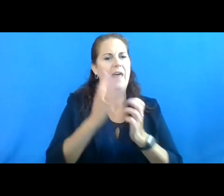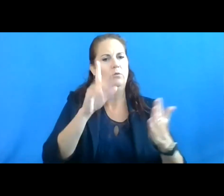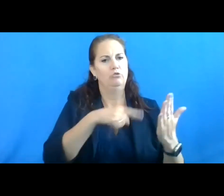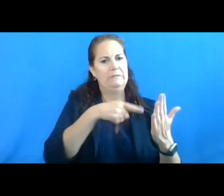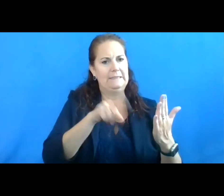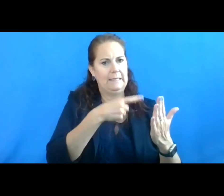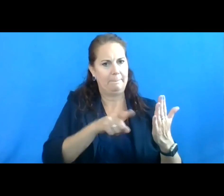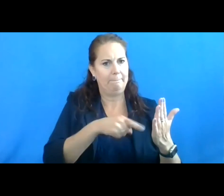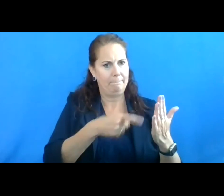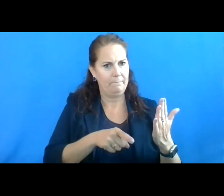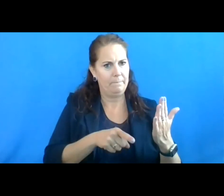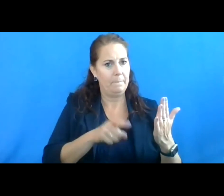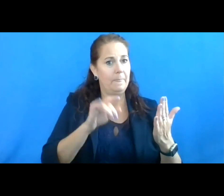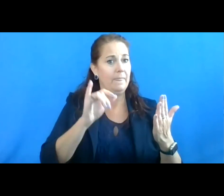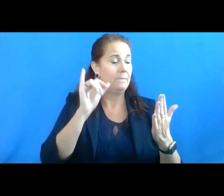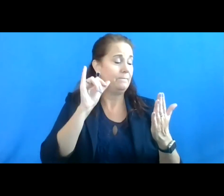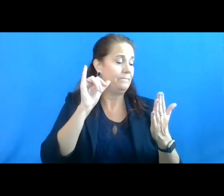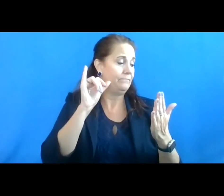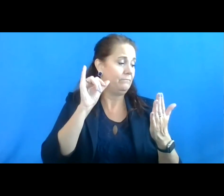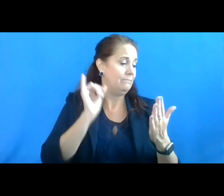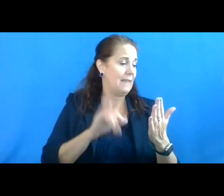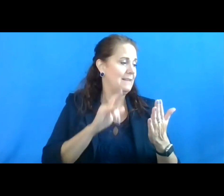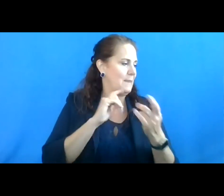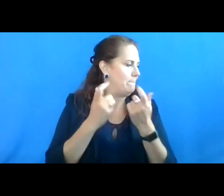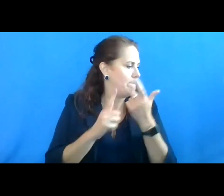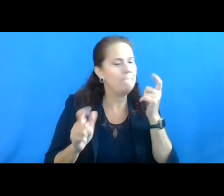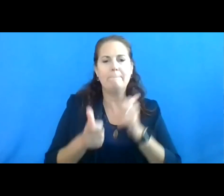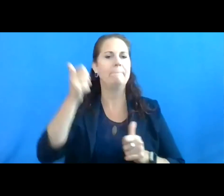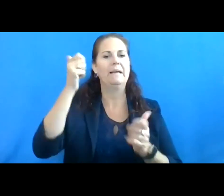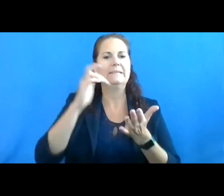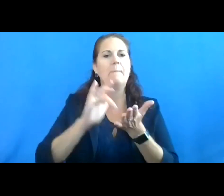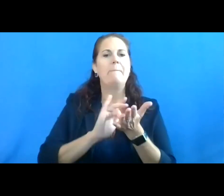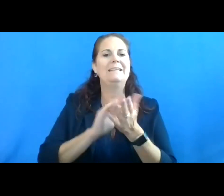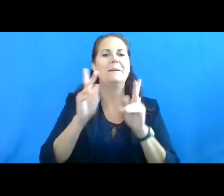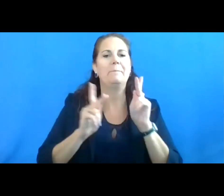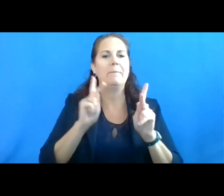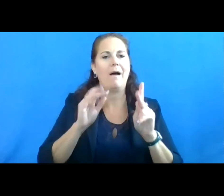Those are the people who have been the biggest medicine people in my life and I'm grateful